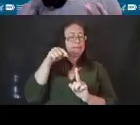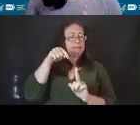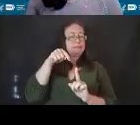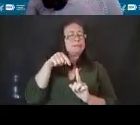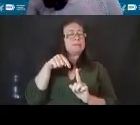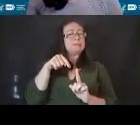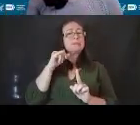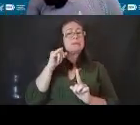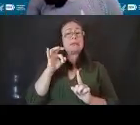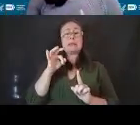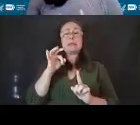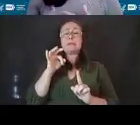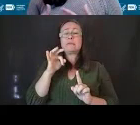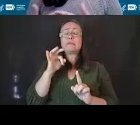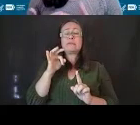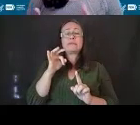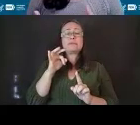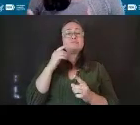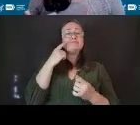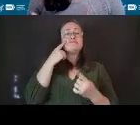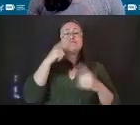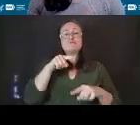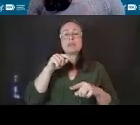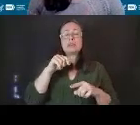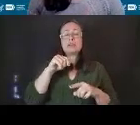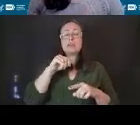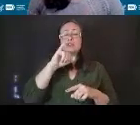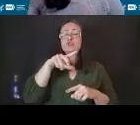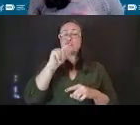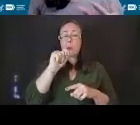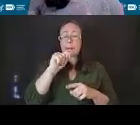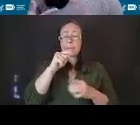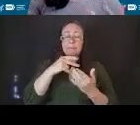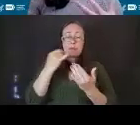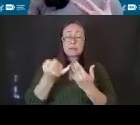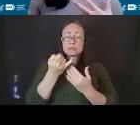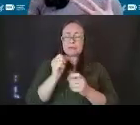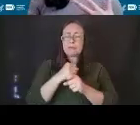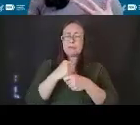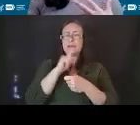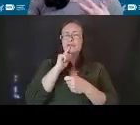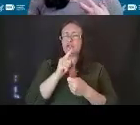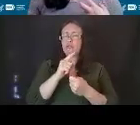"Hey, Dr. Zahir, I found you on Matchmaker. It looks like you have a portfolio